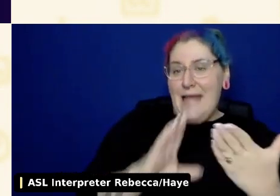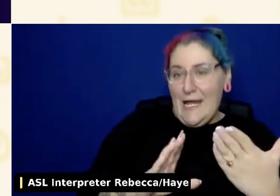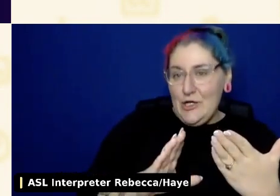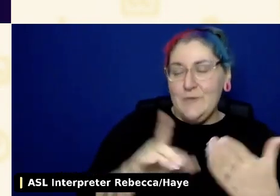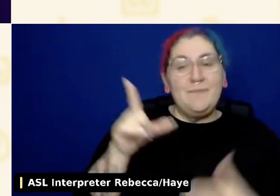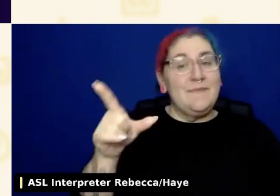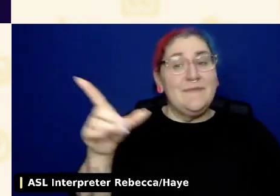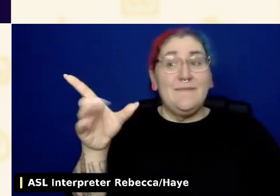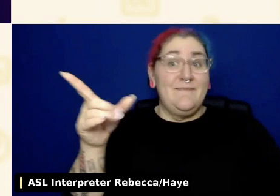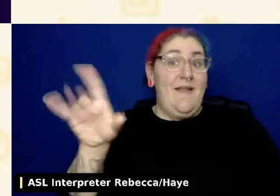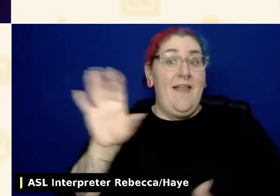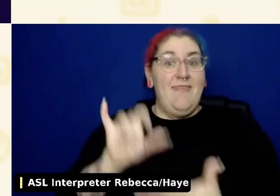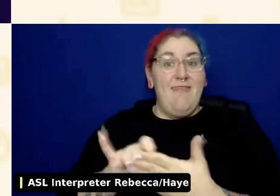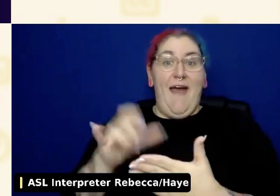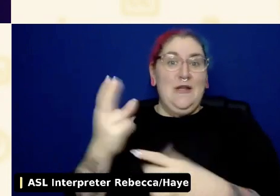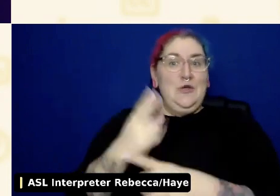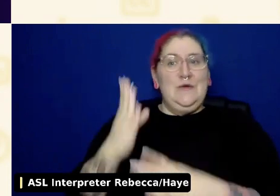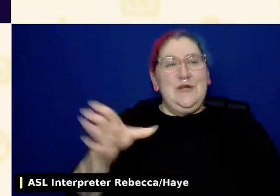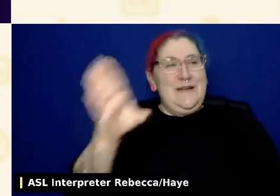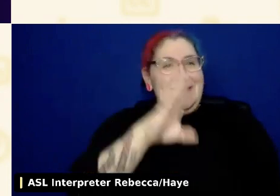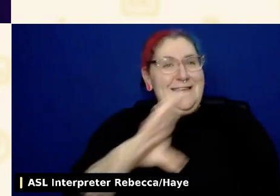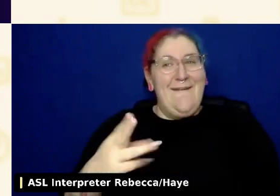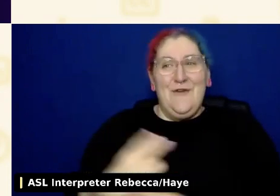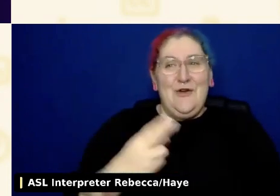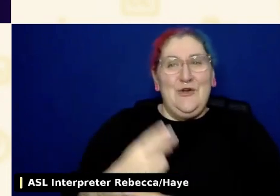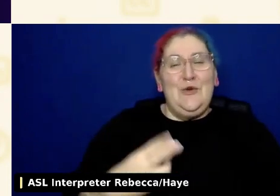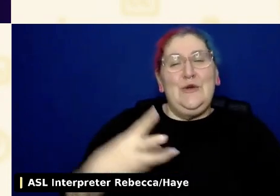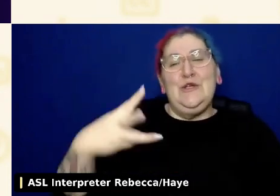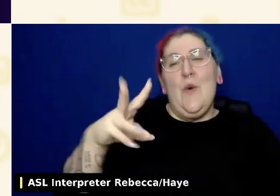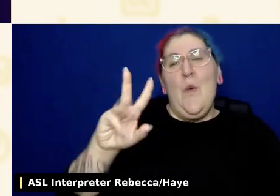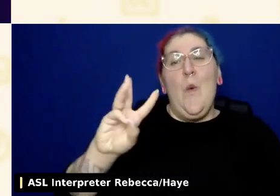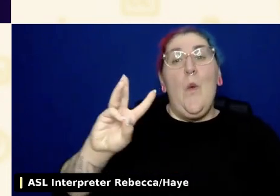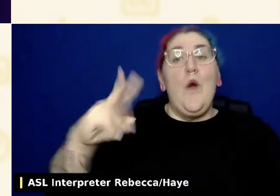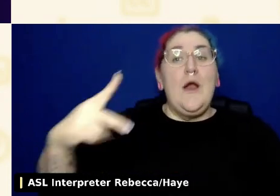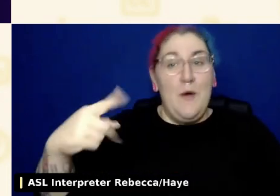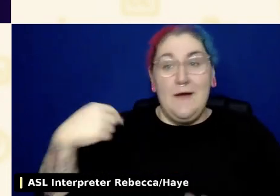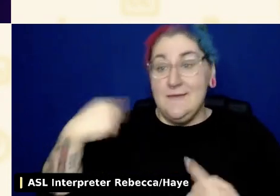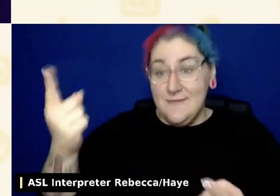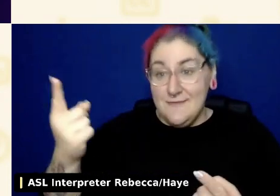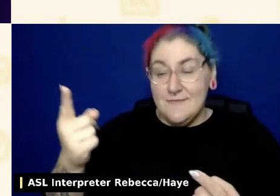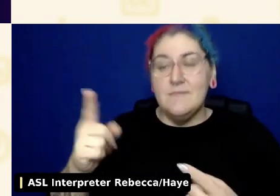And she used WordPress, she used Gutenberg, she's able to design websites.